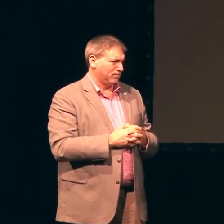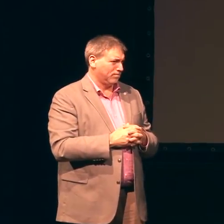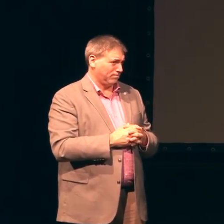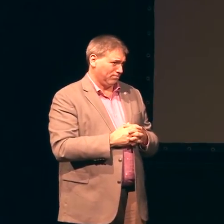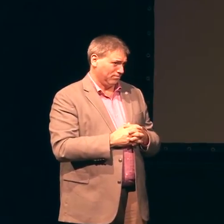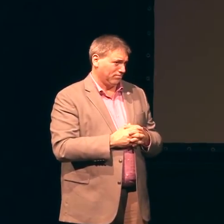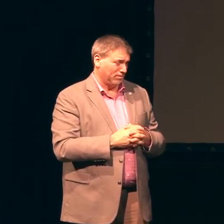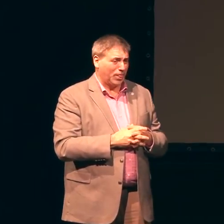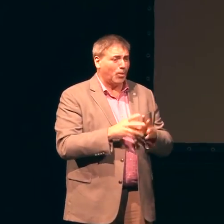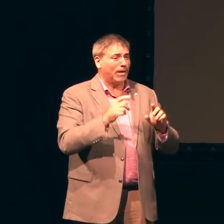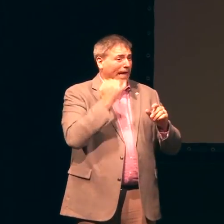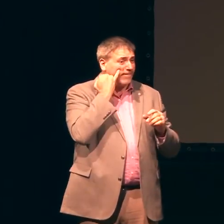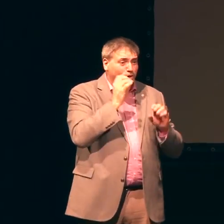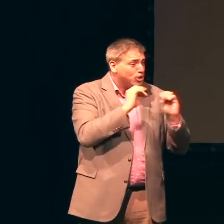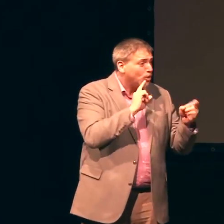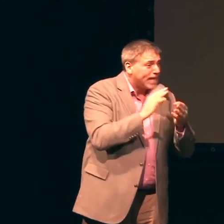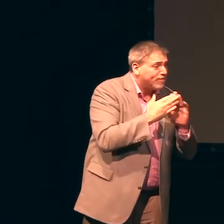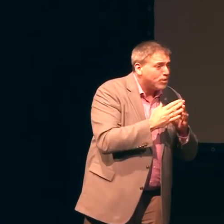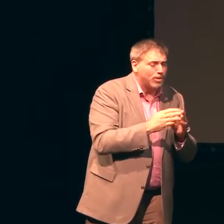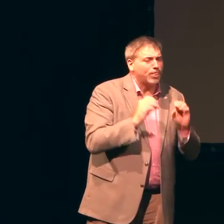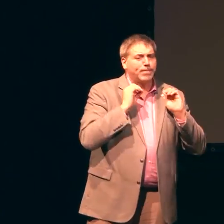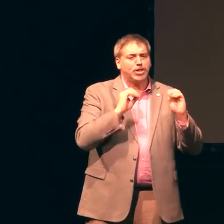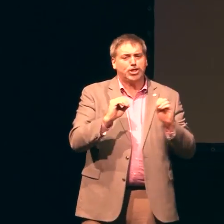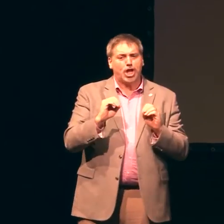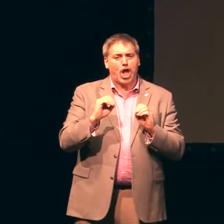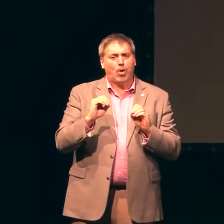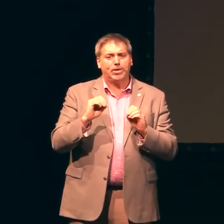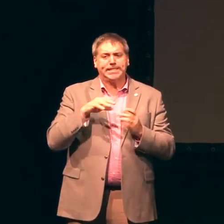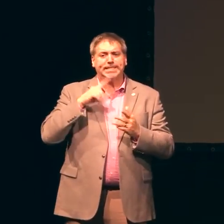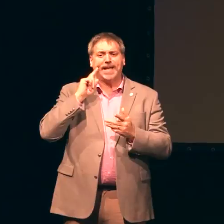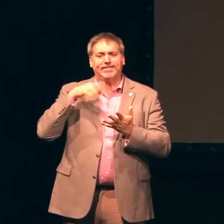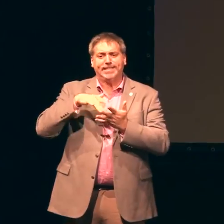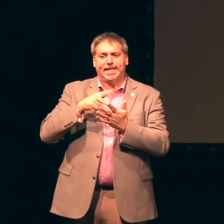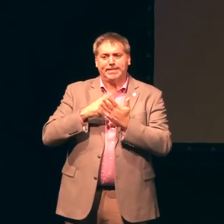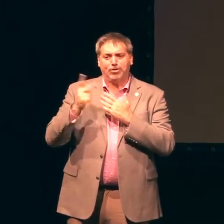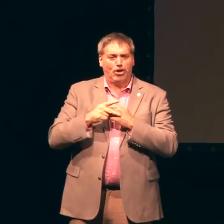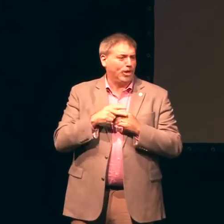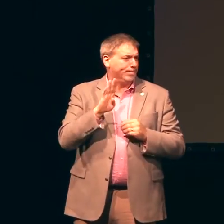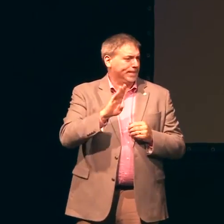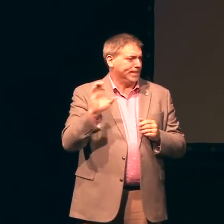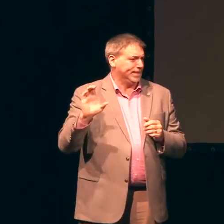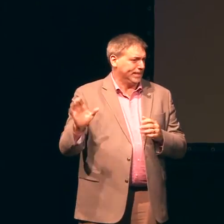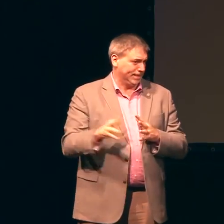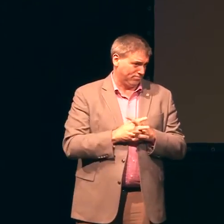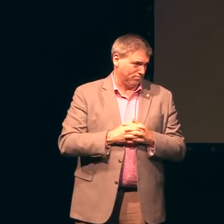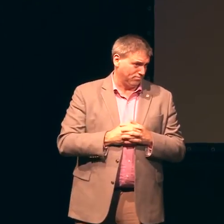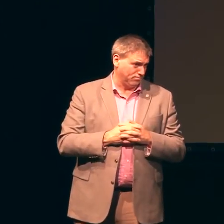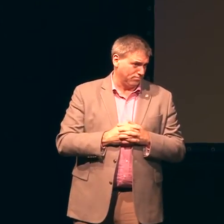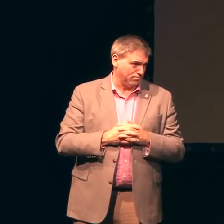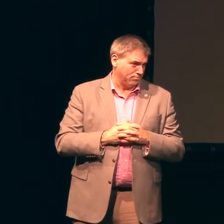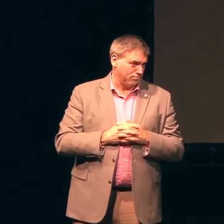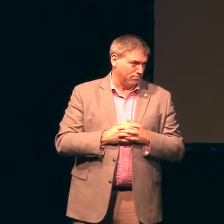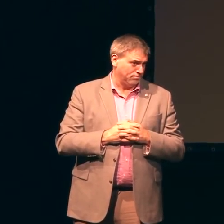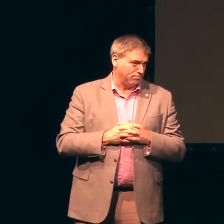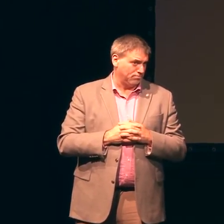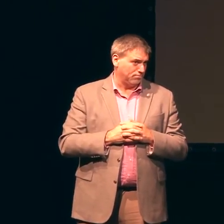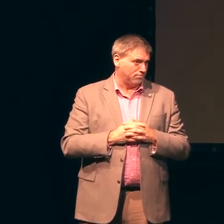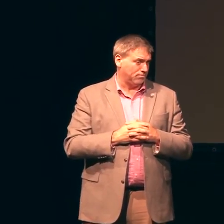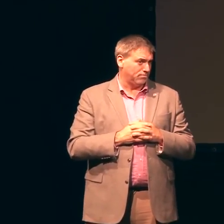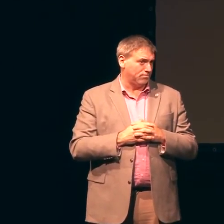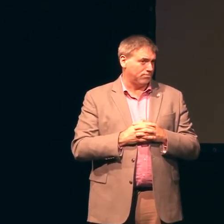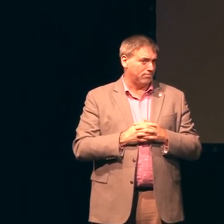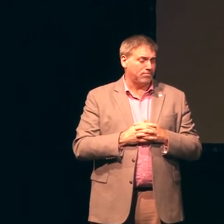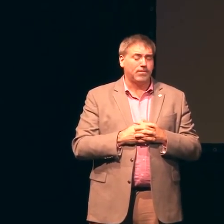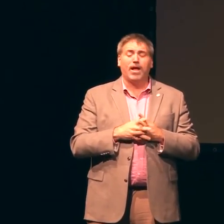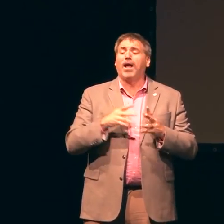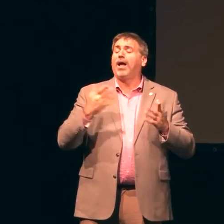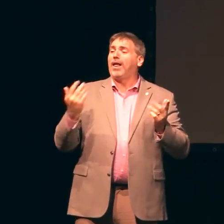community. And if there is no Deaf community, there is no Deaf studies program at BCC. So